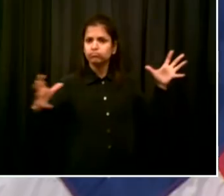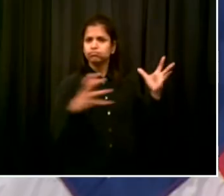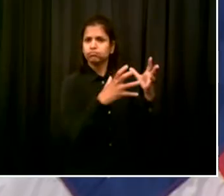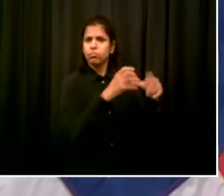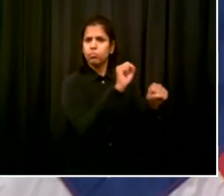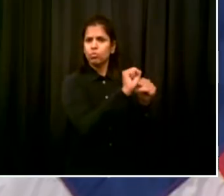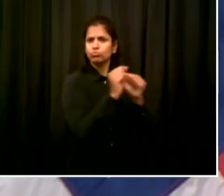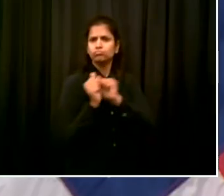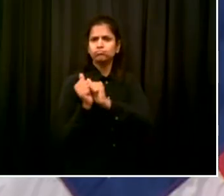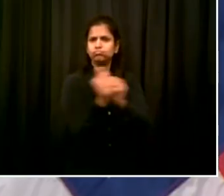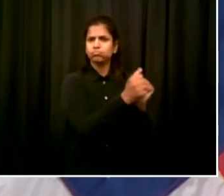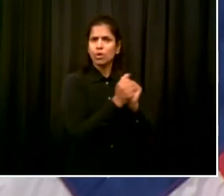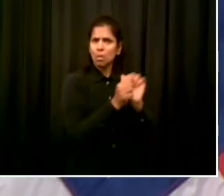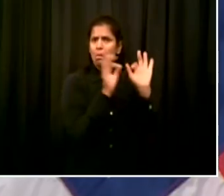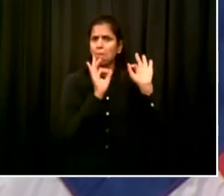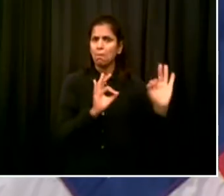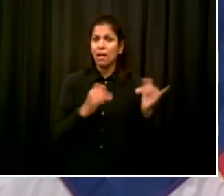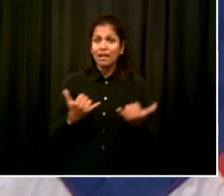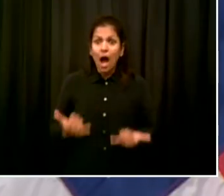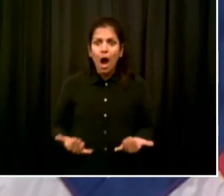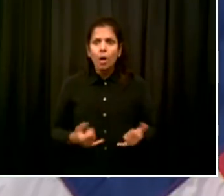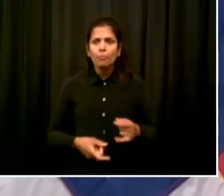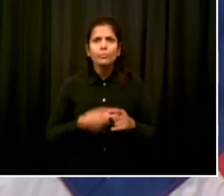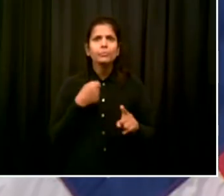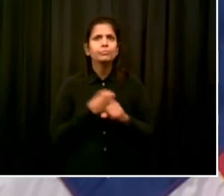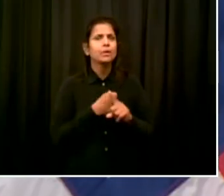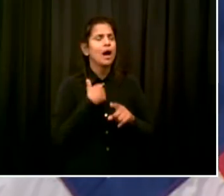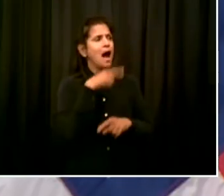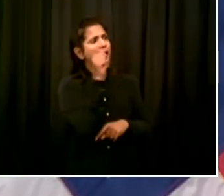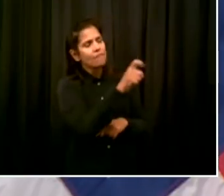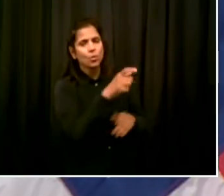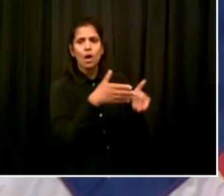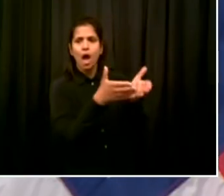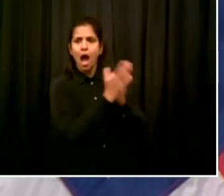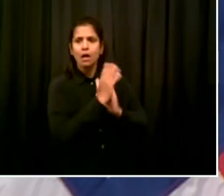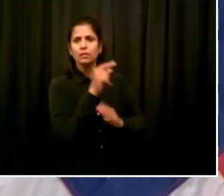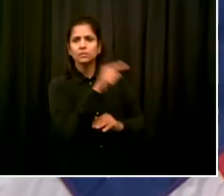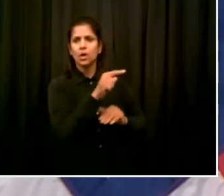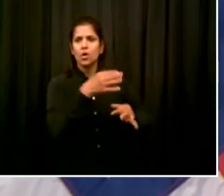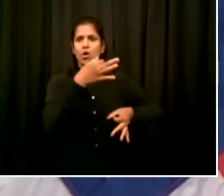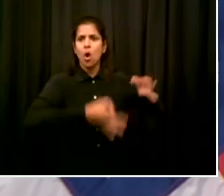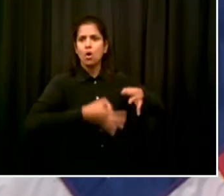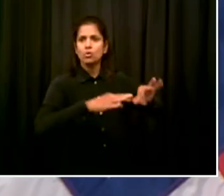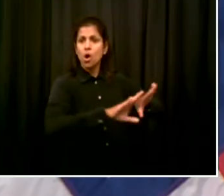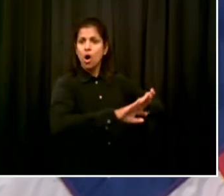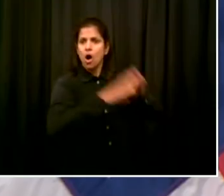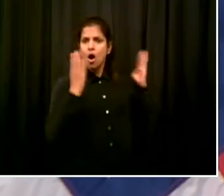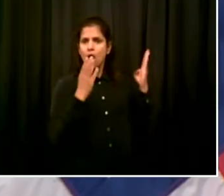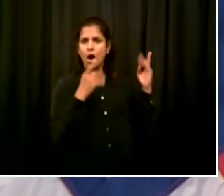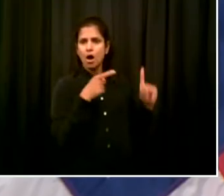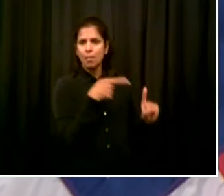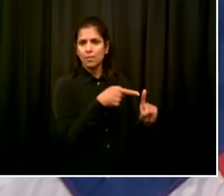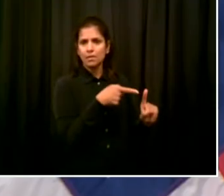TOGETHER WITH OUR PARTNERIS N THE DIFFERENT DISTRICT ATTORNEY'S OFFICE TO TRY TO GET THE MOST OUT OF THESE . BUT WE